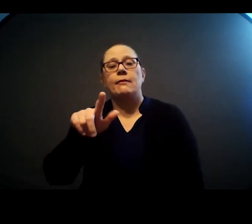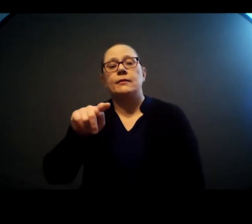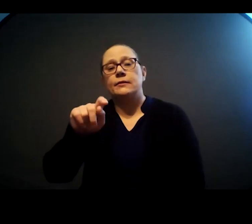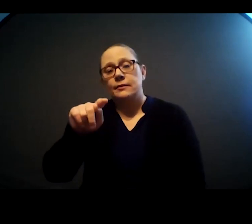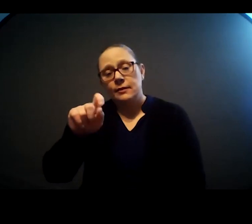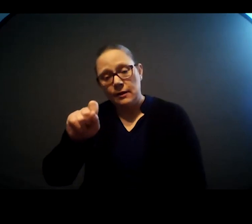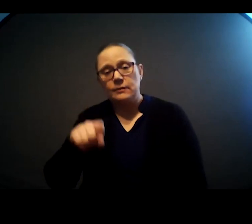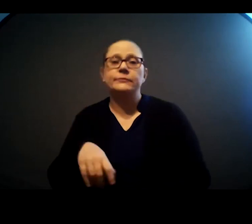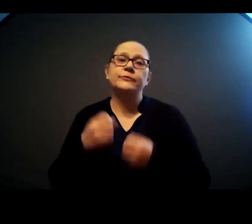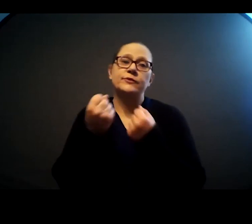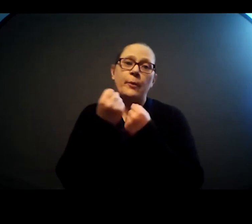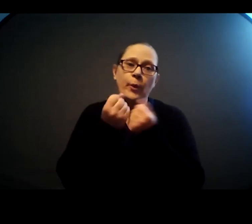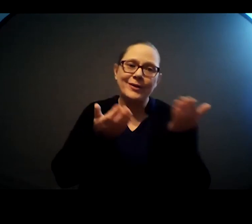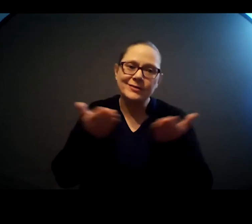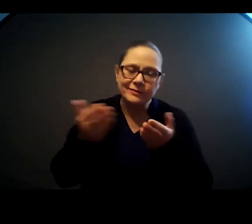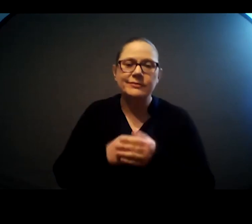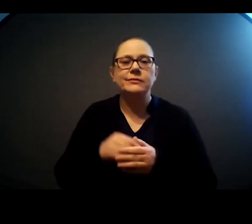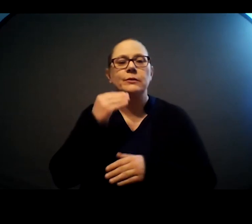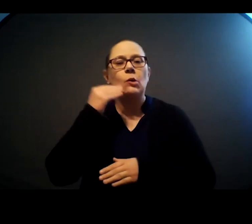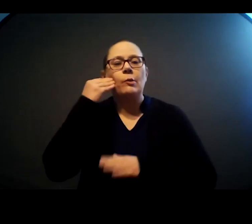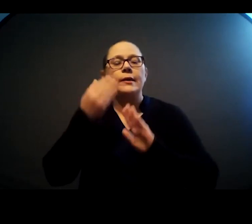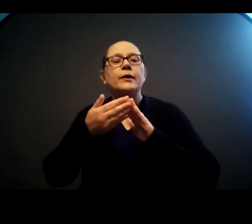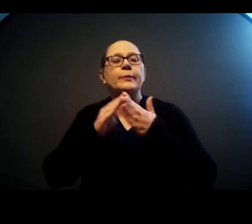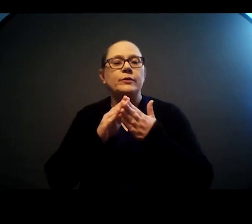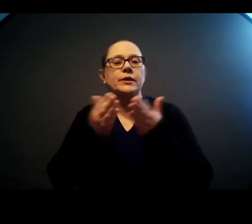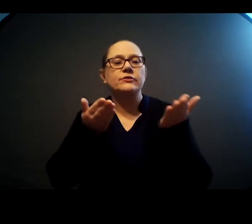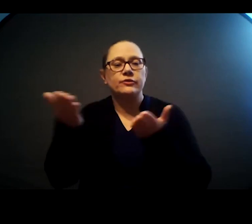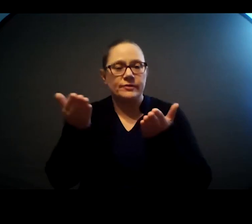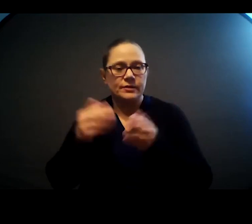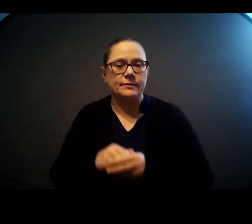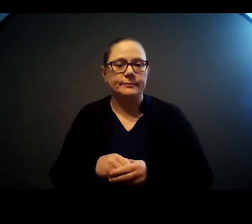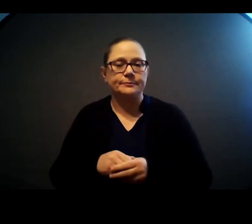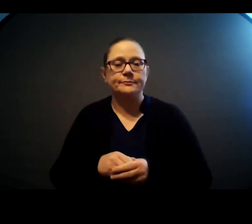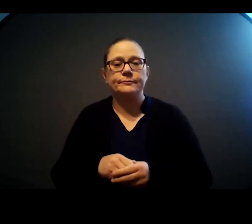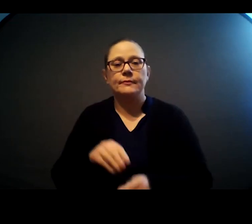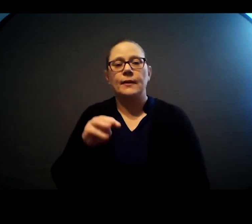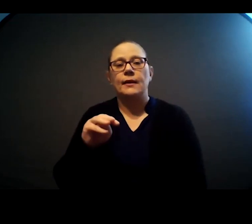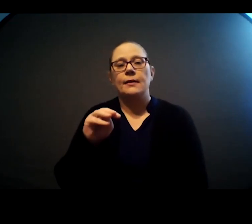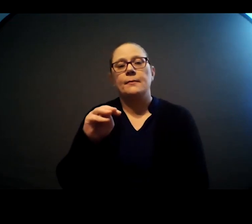support services and also home and community-based services and again I think the MFPTI you could